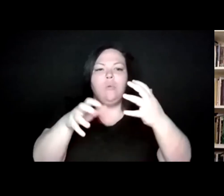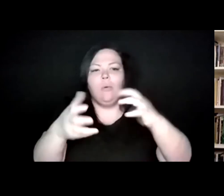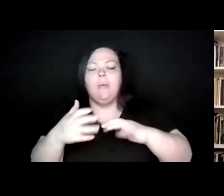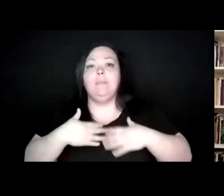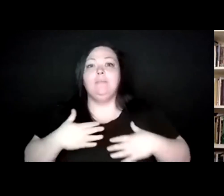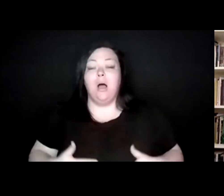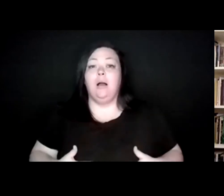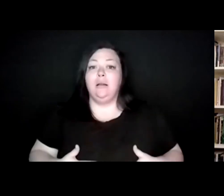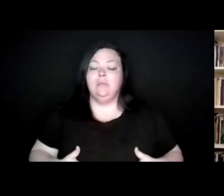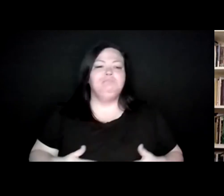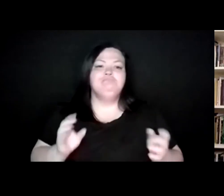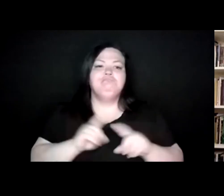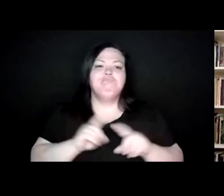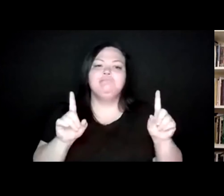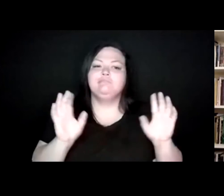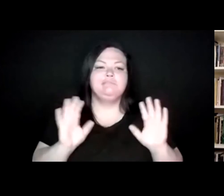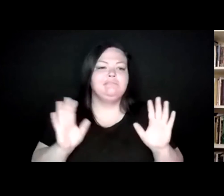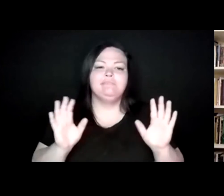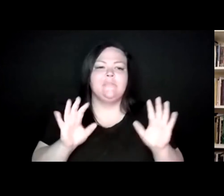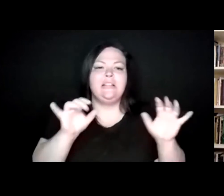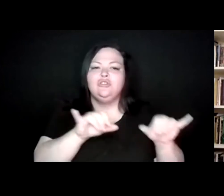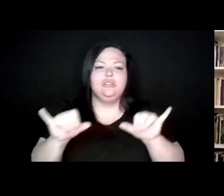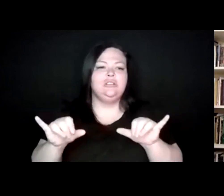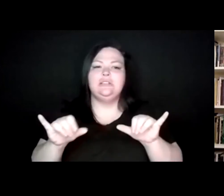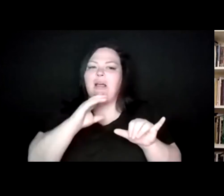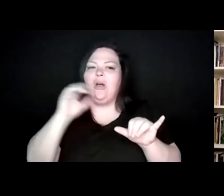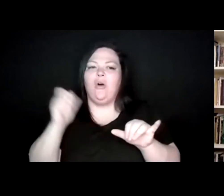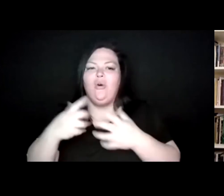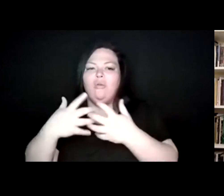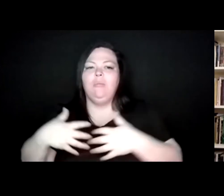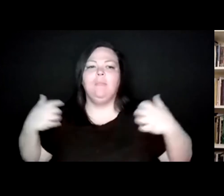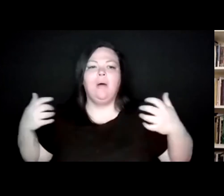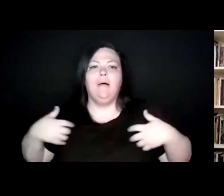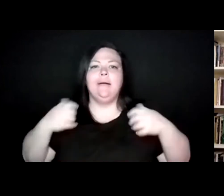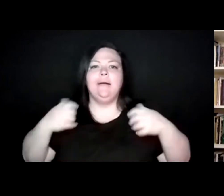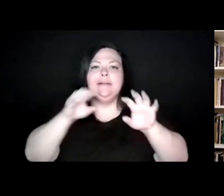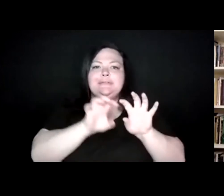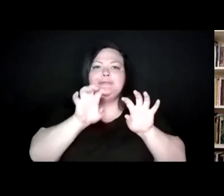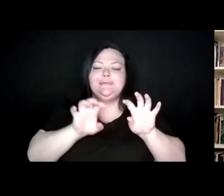even, no different than that of medieval/ mechanical monkeys lining the bridge//